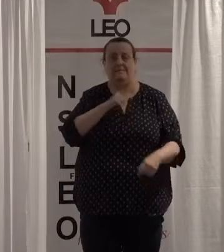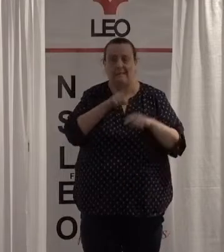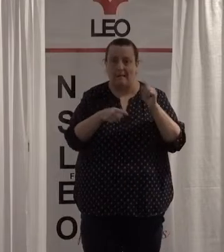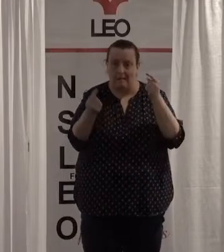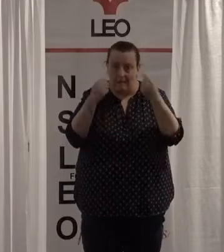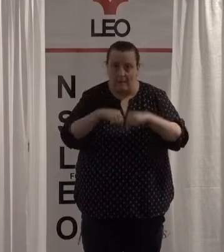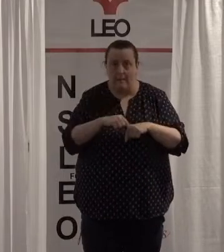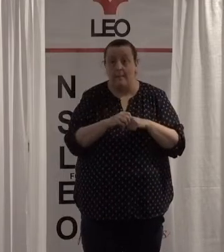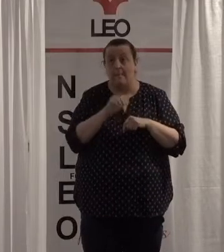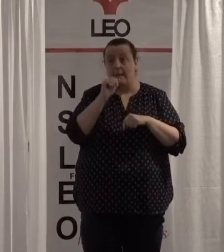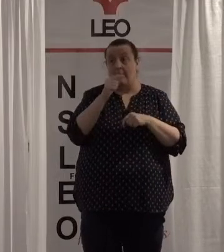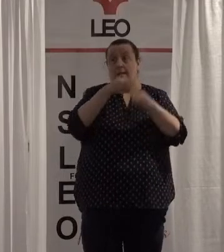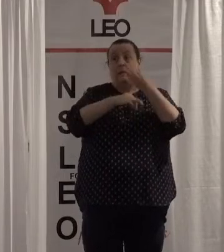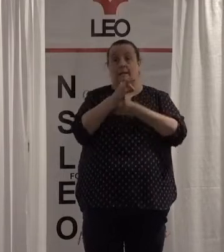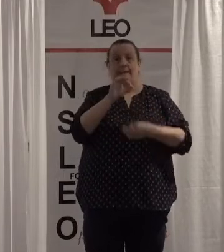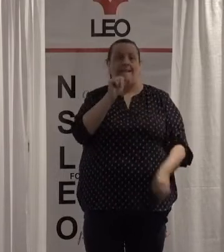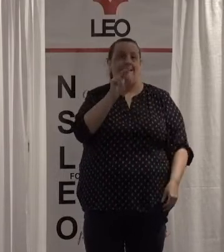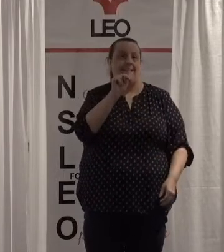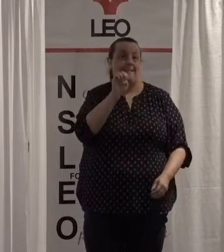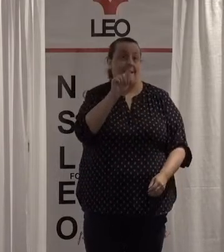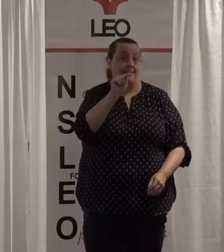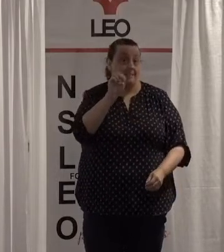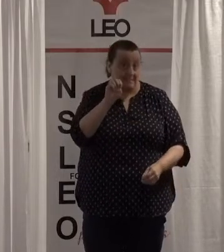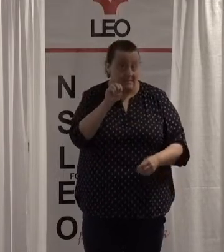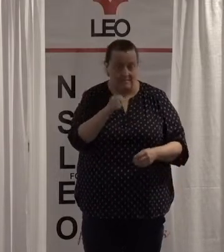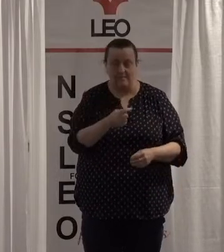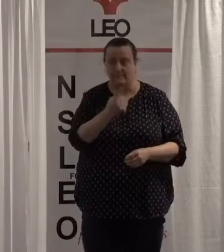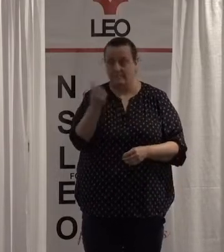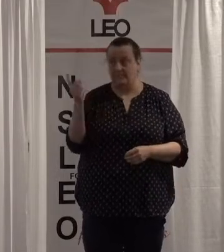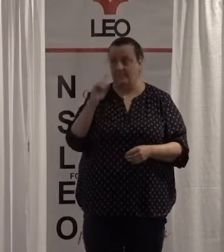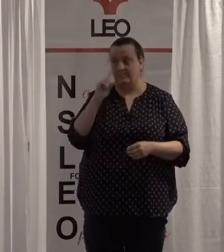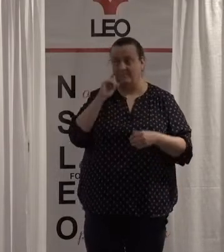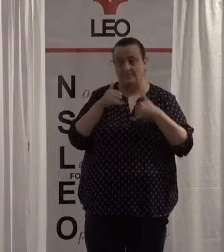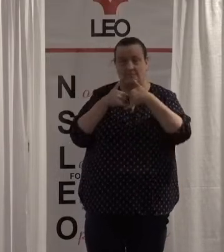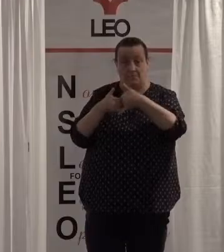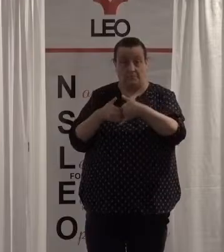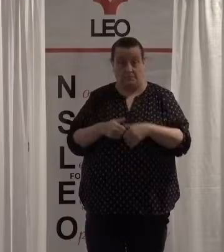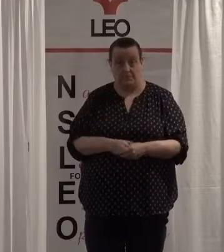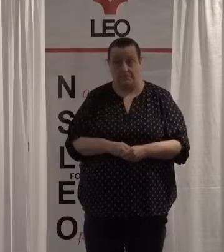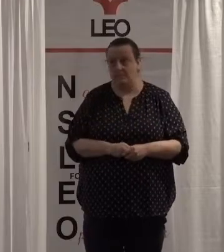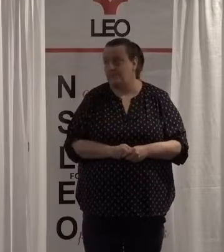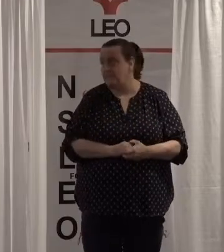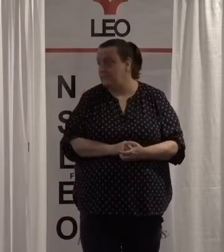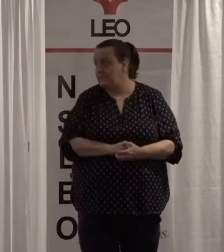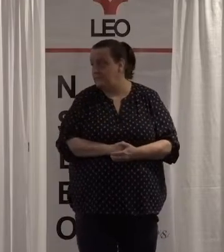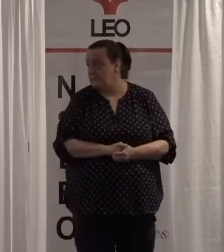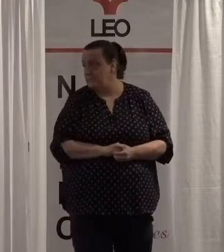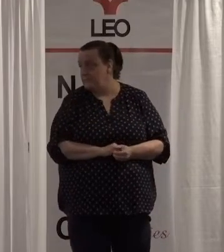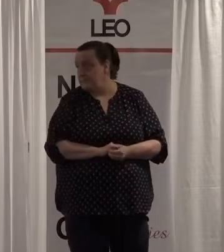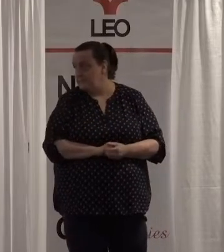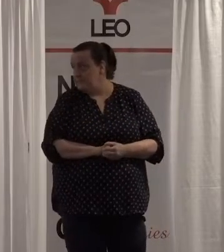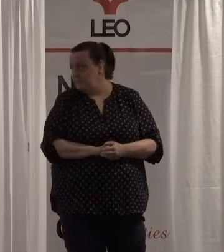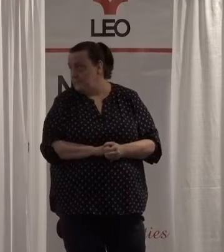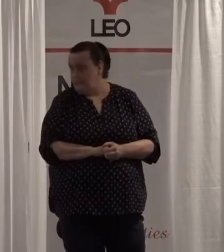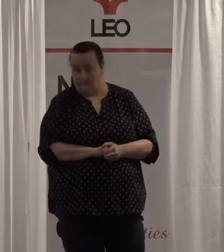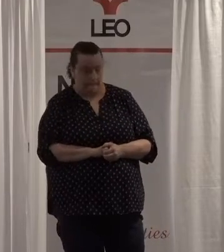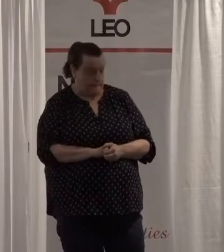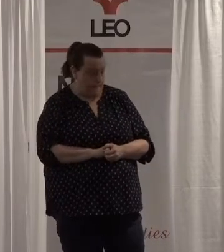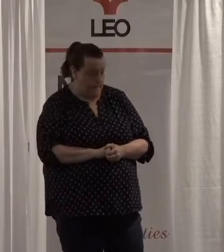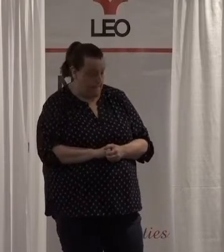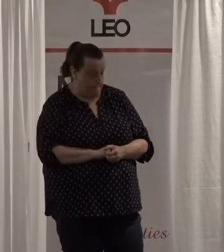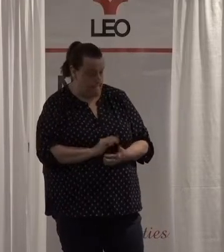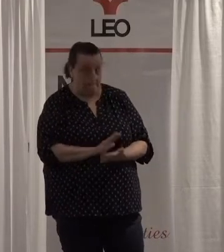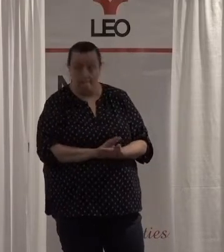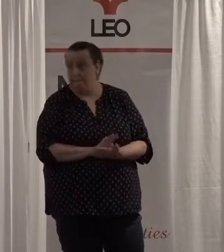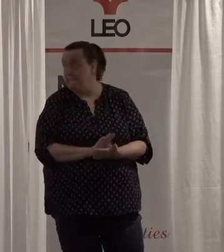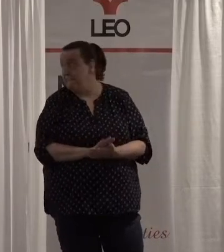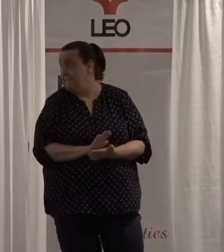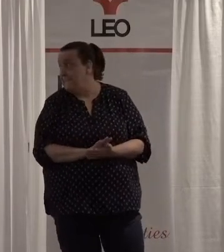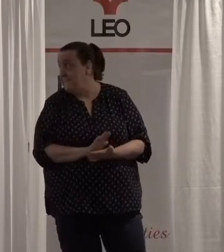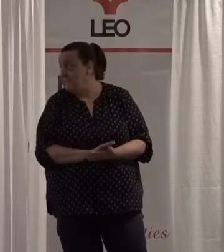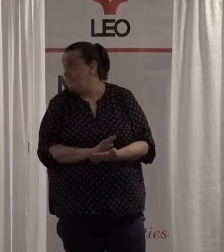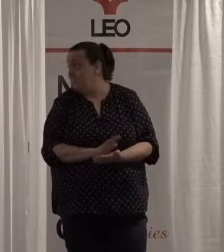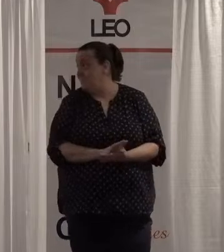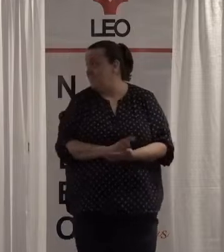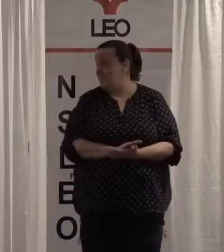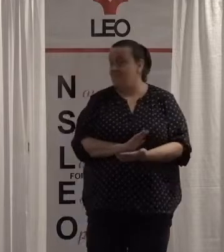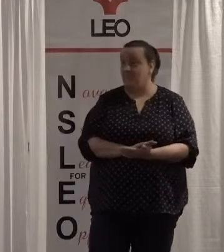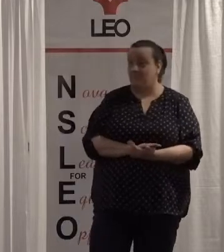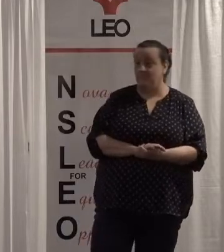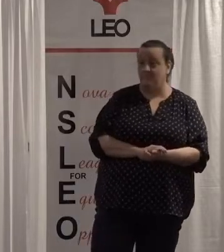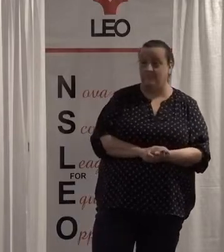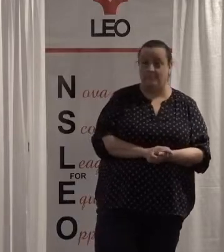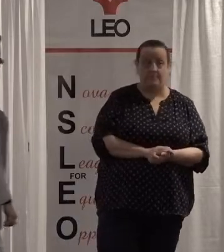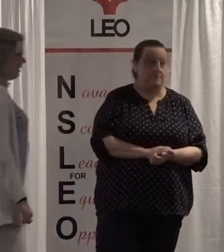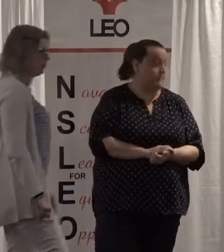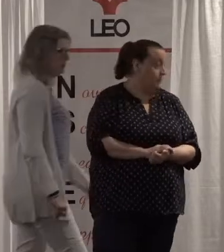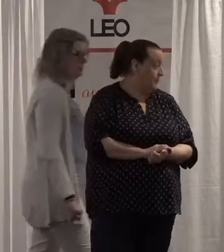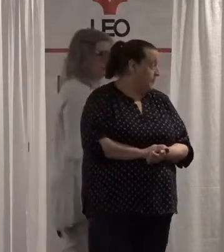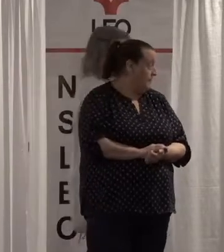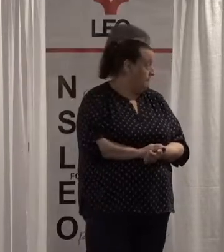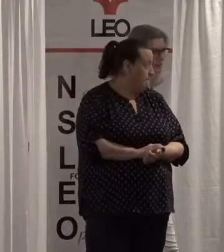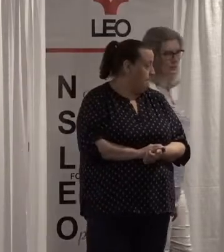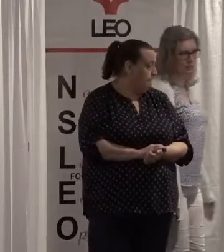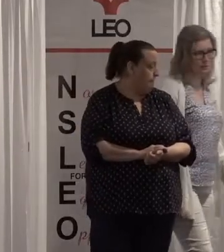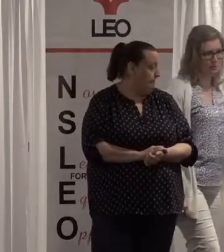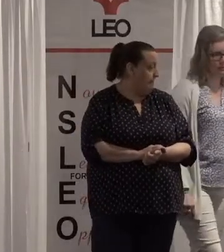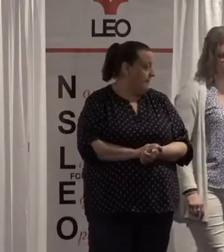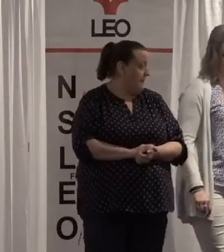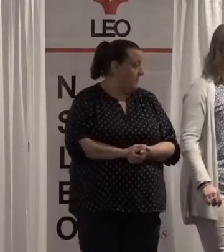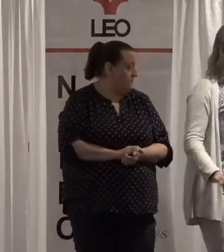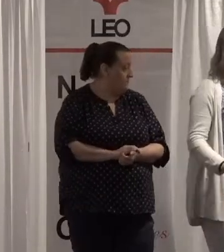WOULD YOU LIKE TO GIVE OUT THE AWARD TO ROHAN?